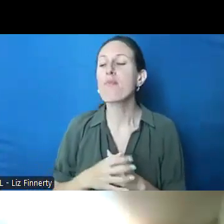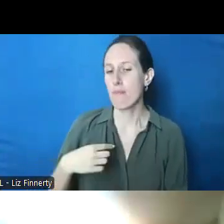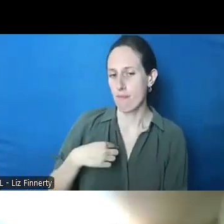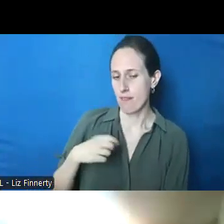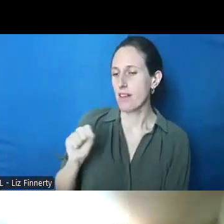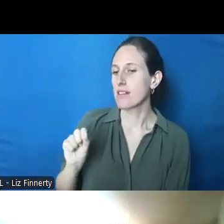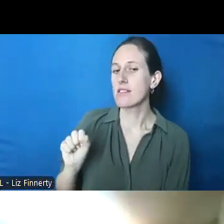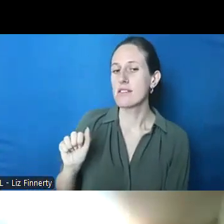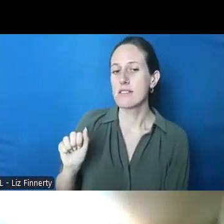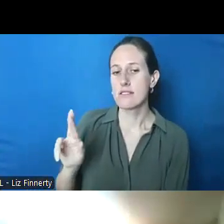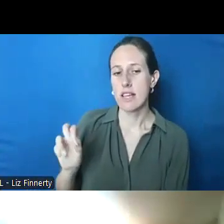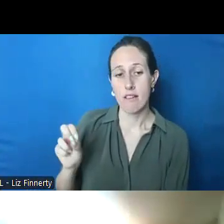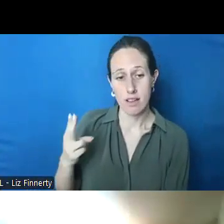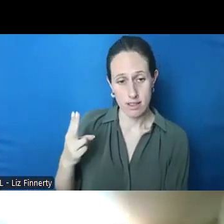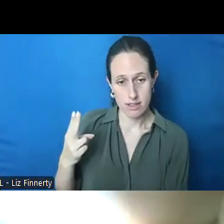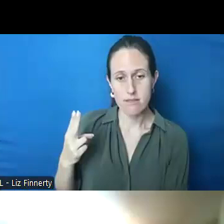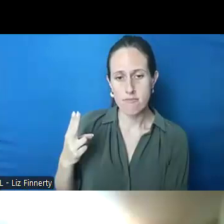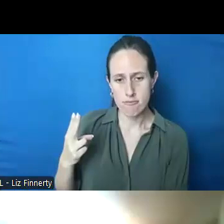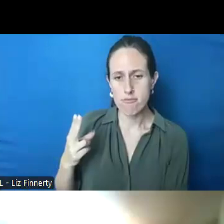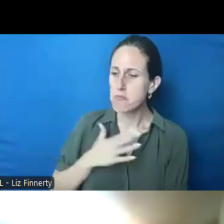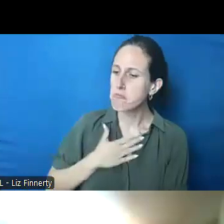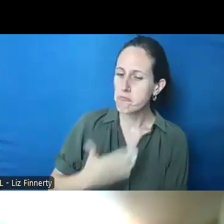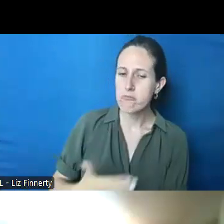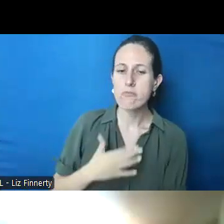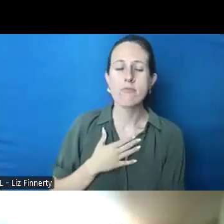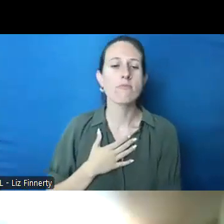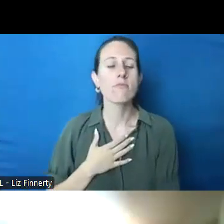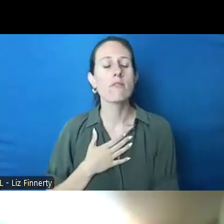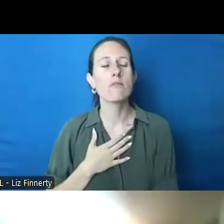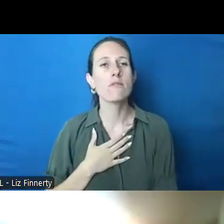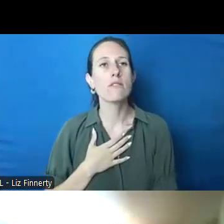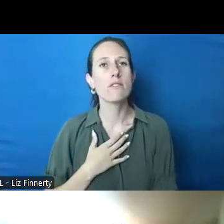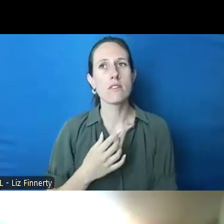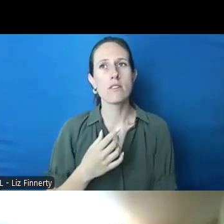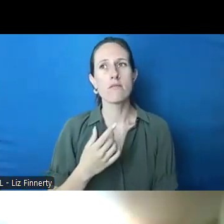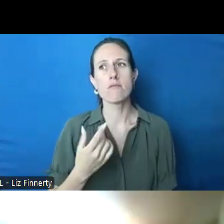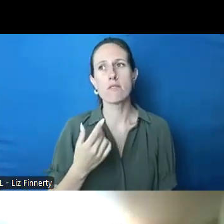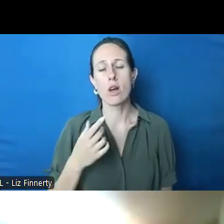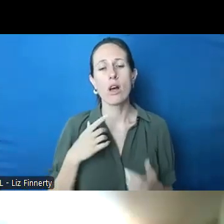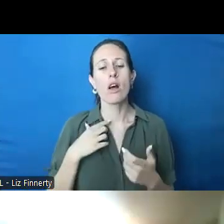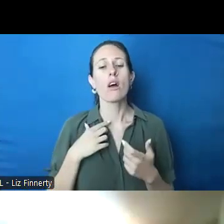Sarah: I can take this again. This is Sarah. So I would say I've definitely gotten a lot